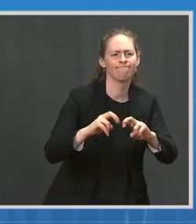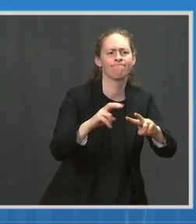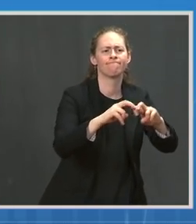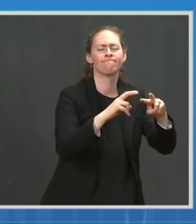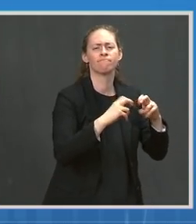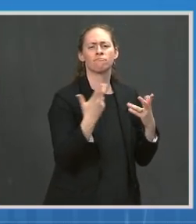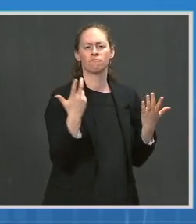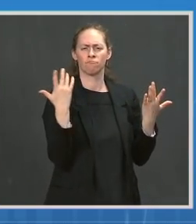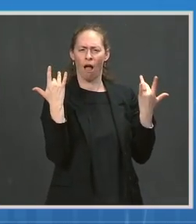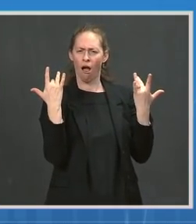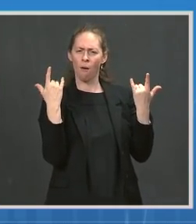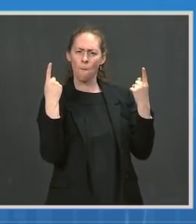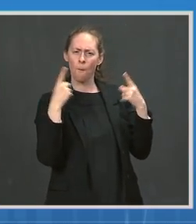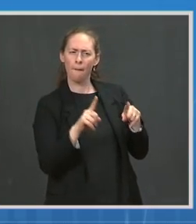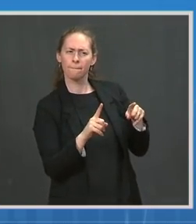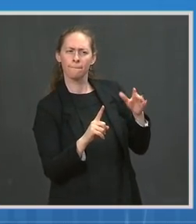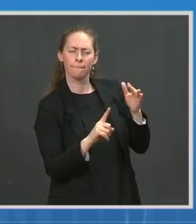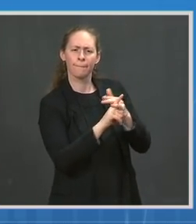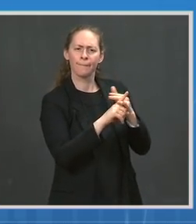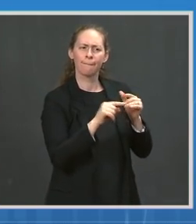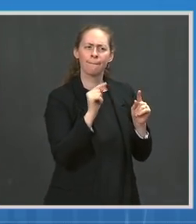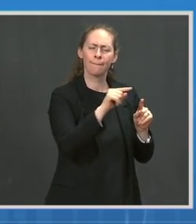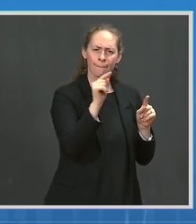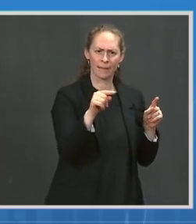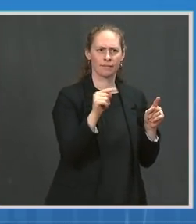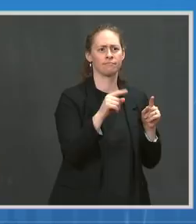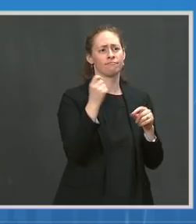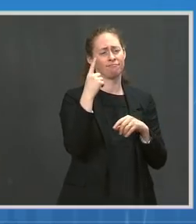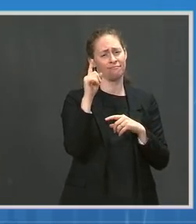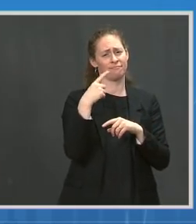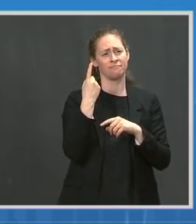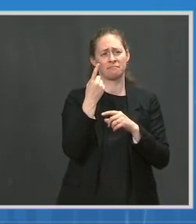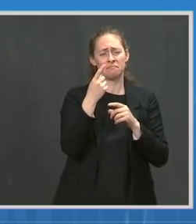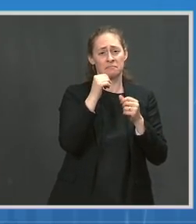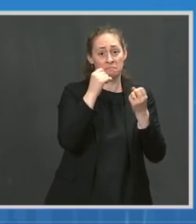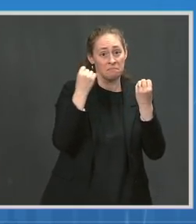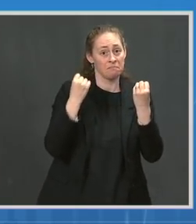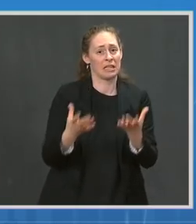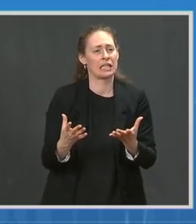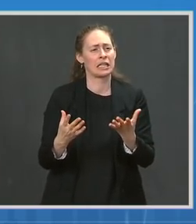these have been a handful of cases, not an overwhelming number of cases. We are working through and adjudicating them